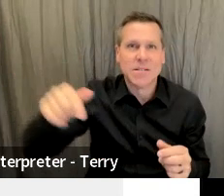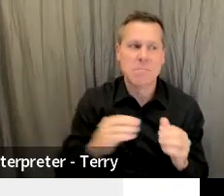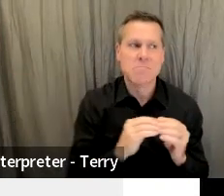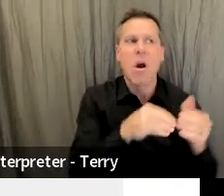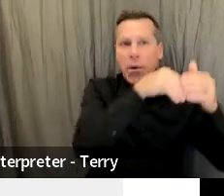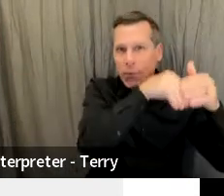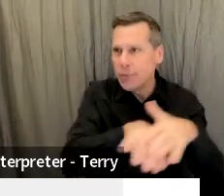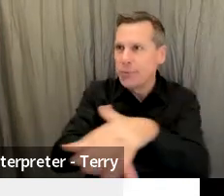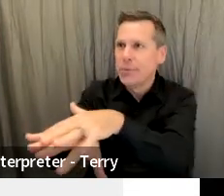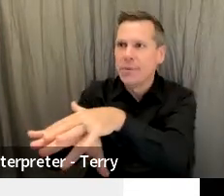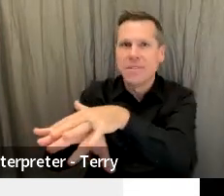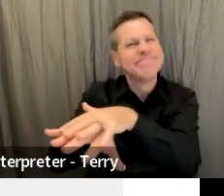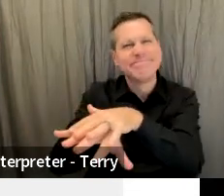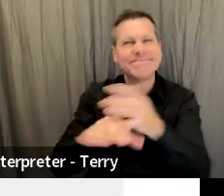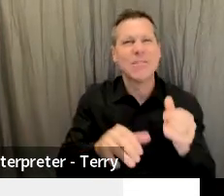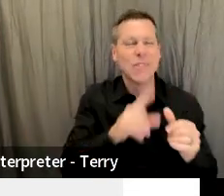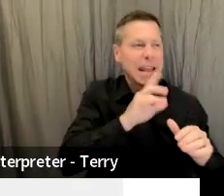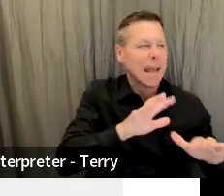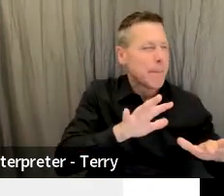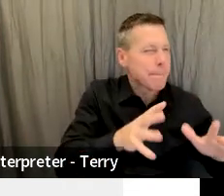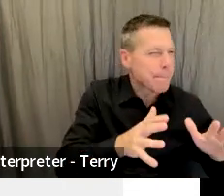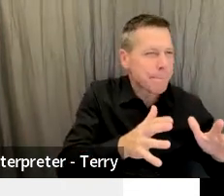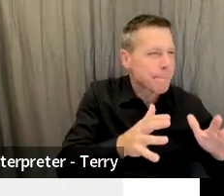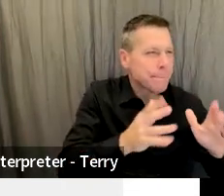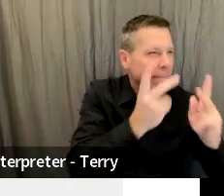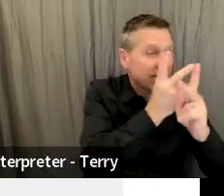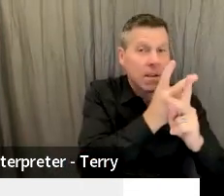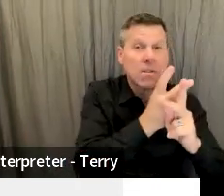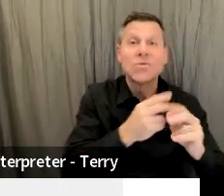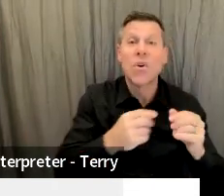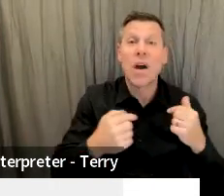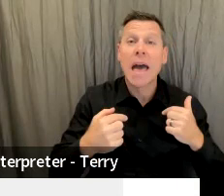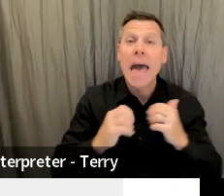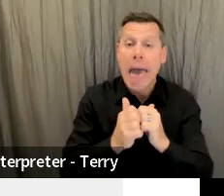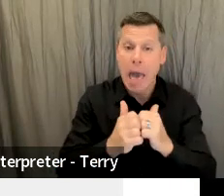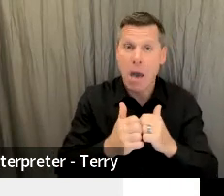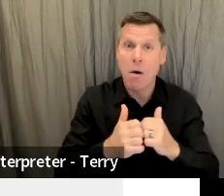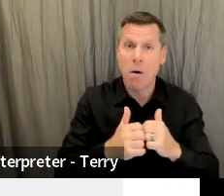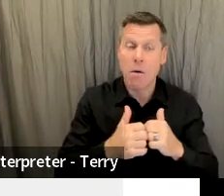was, is looking at the lessons that we learned and kind of what I would do differently next time